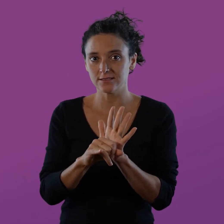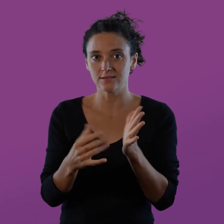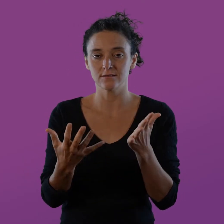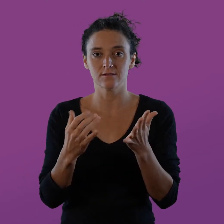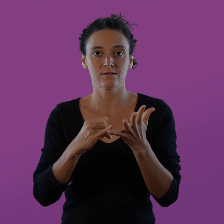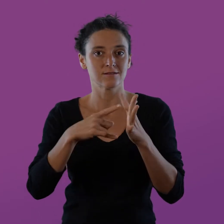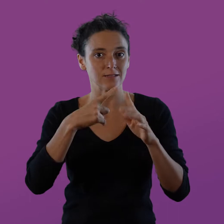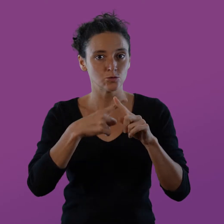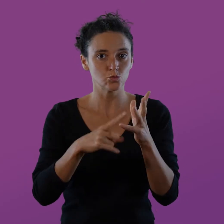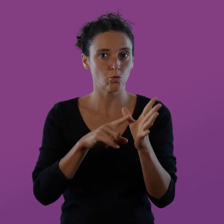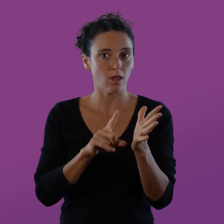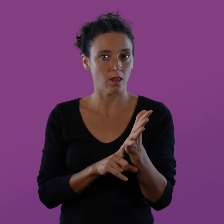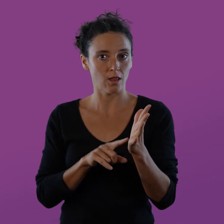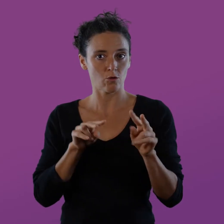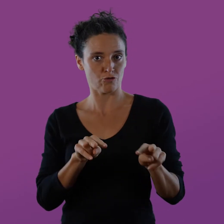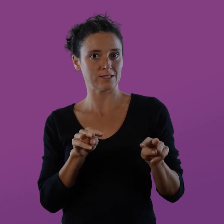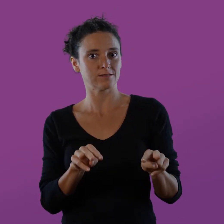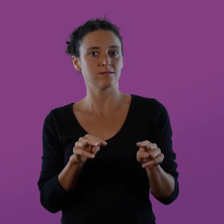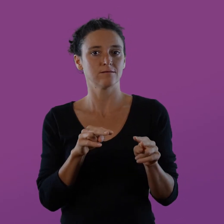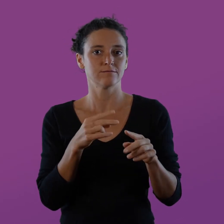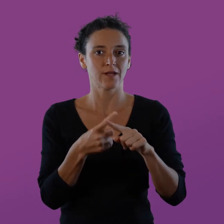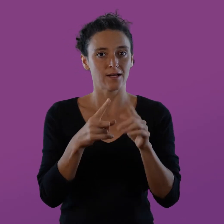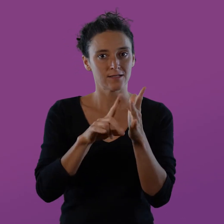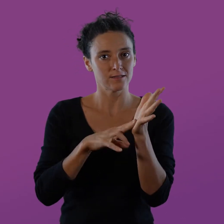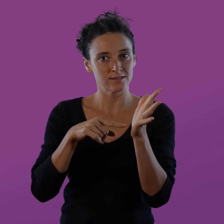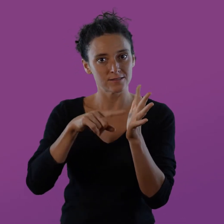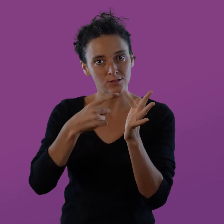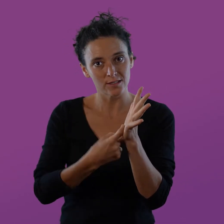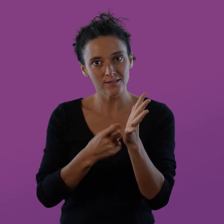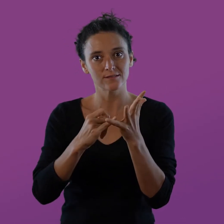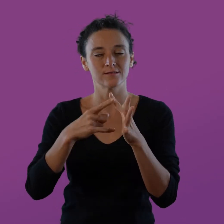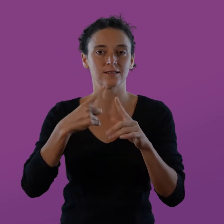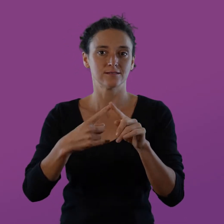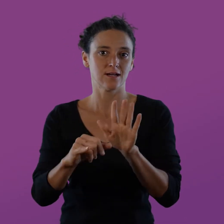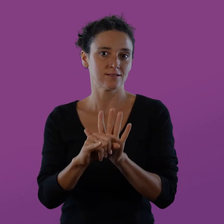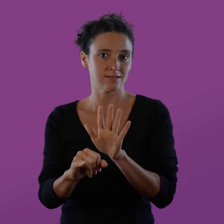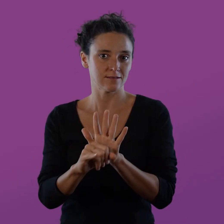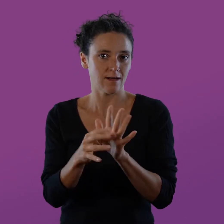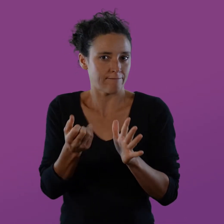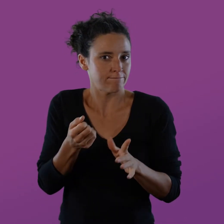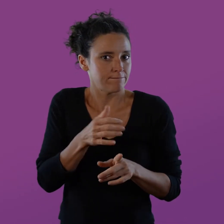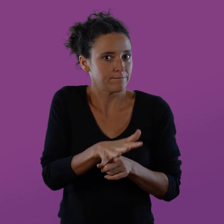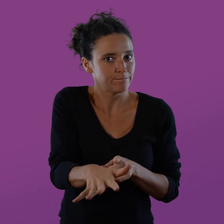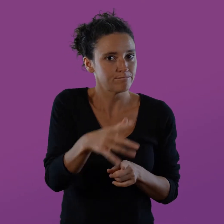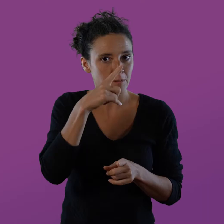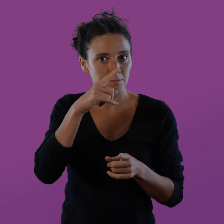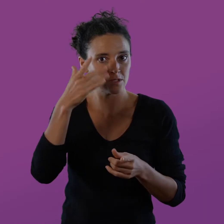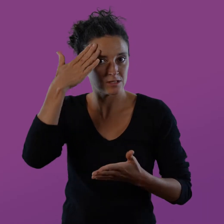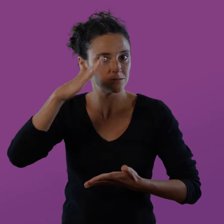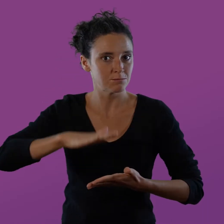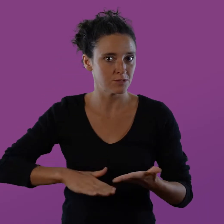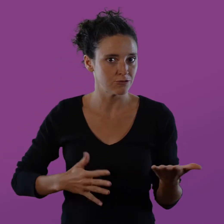are affected by their gender identity, sexual orientation, or intersex status.